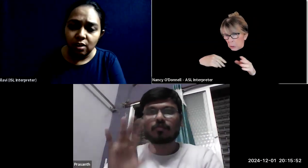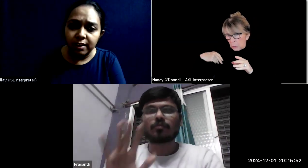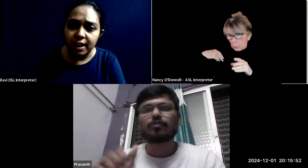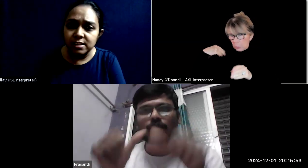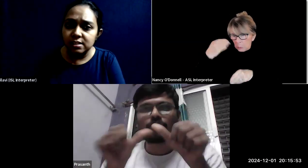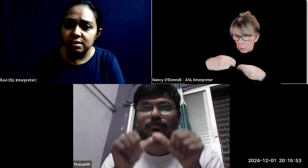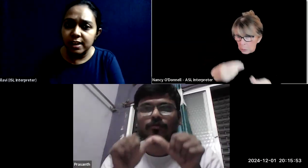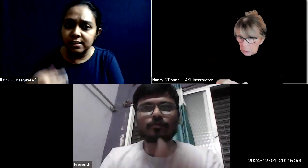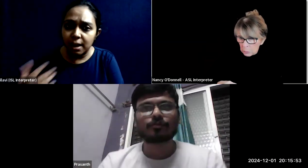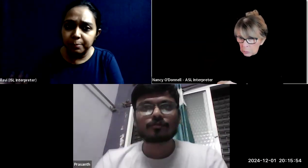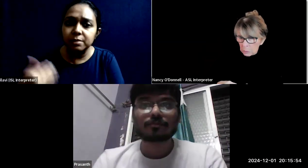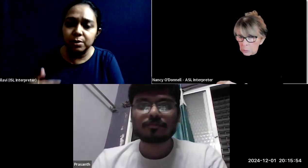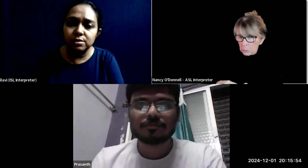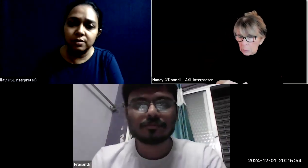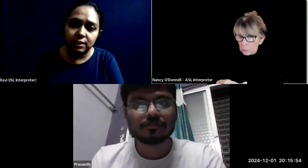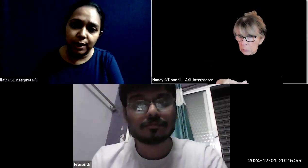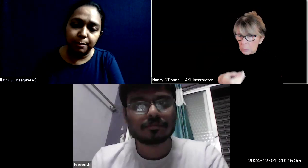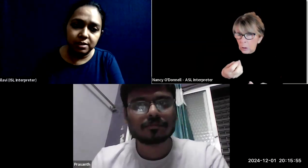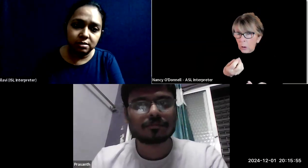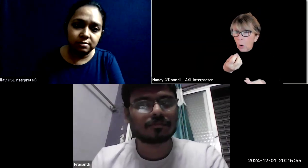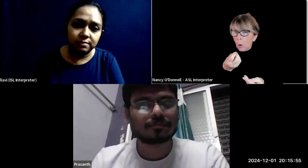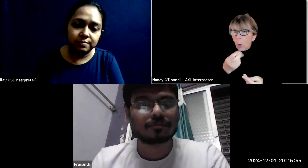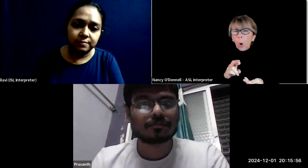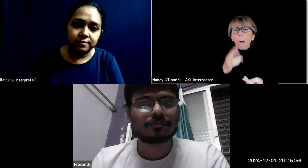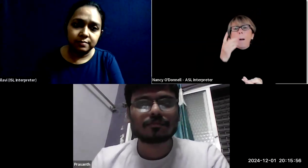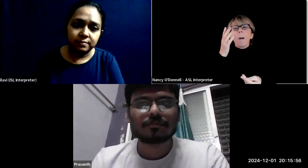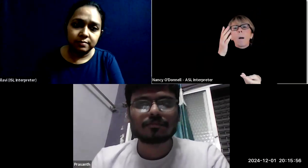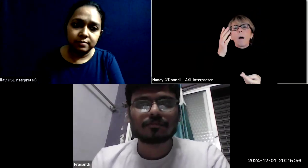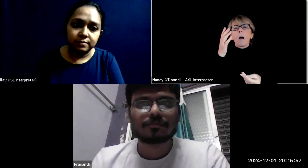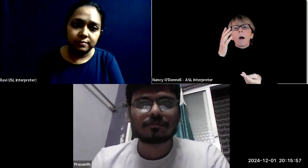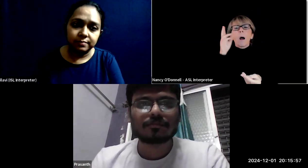Or has it happened because of the environment?